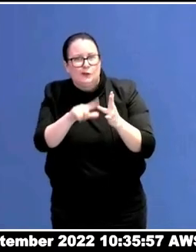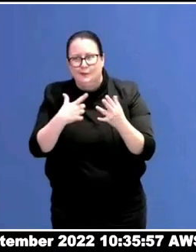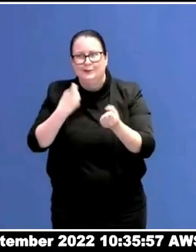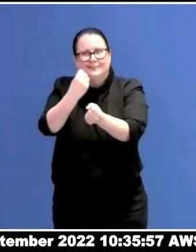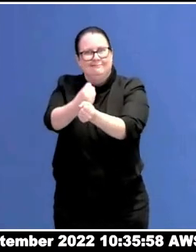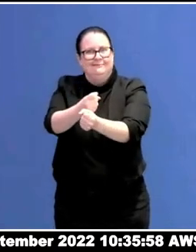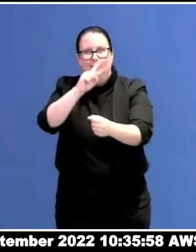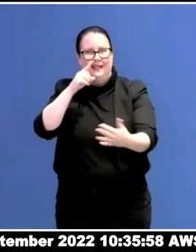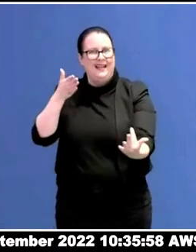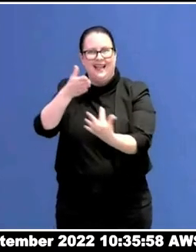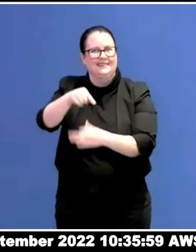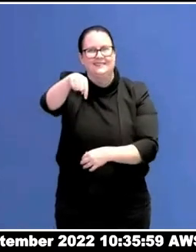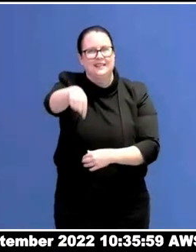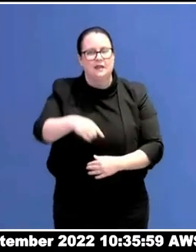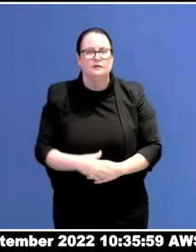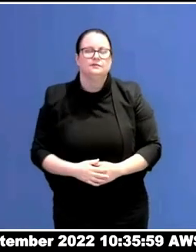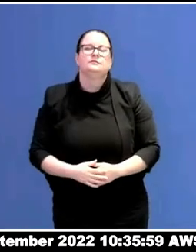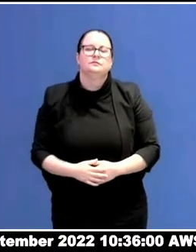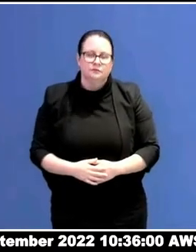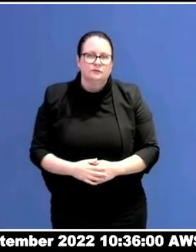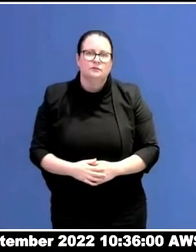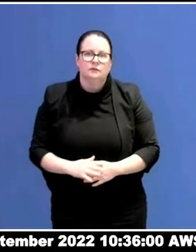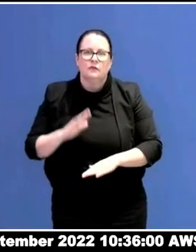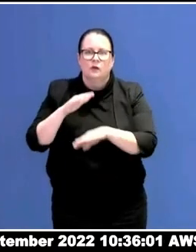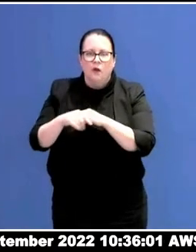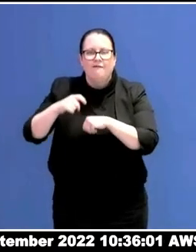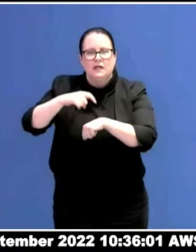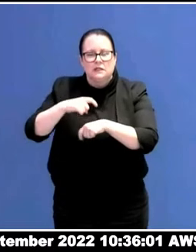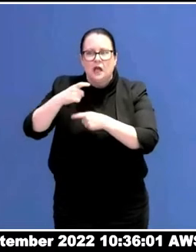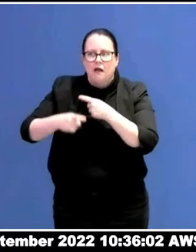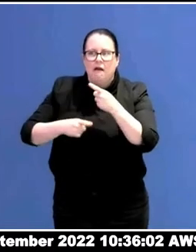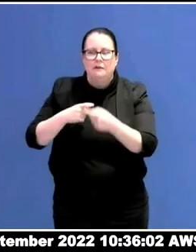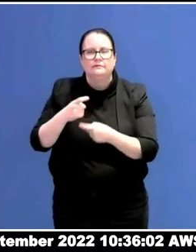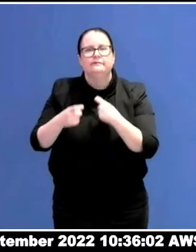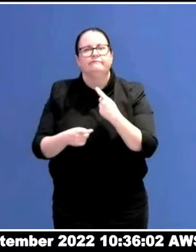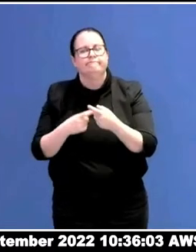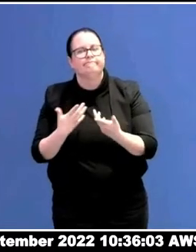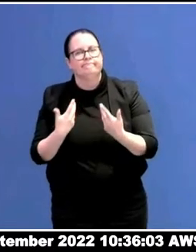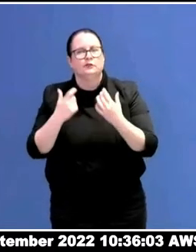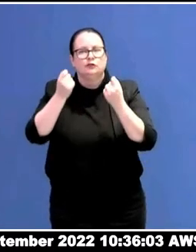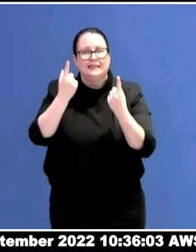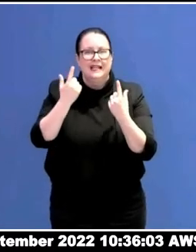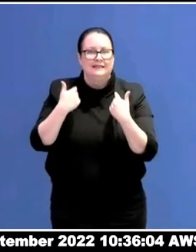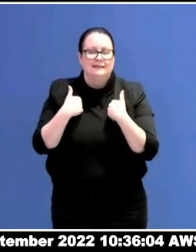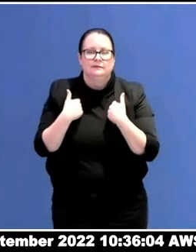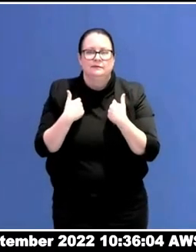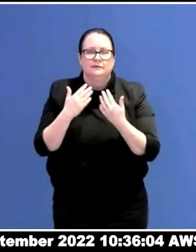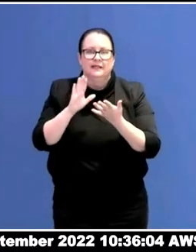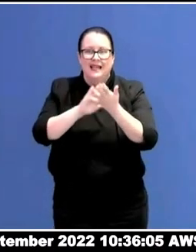In time, I've come to realise that obviously, as a parent, he was in detention,